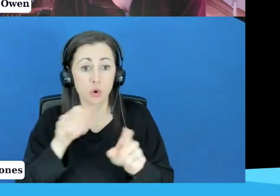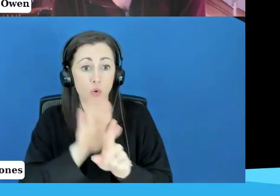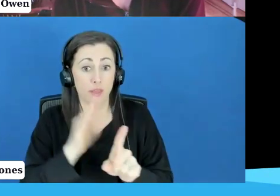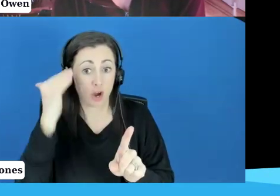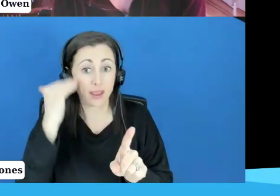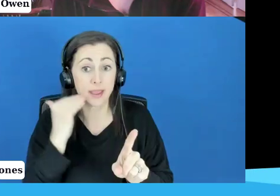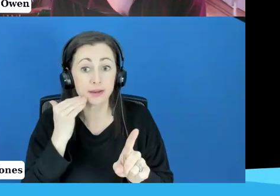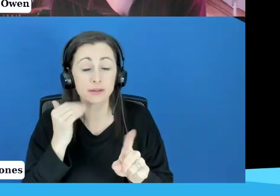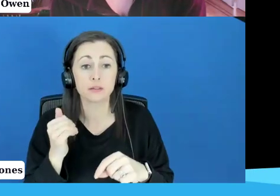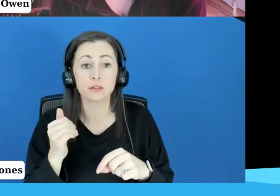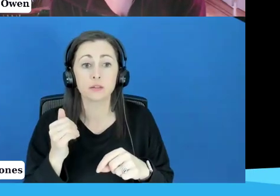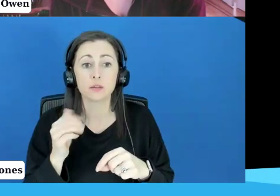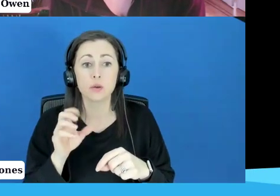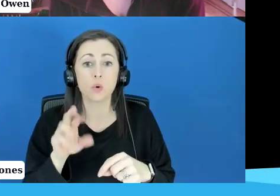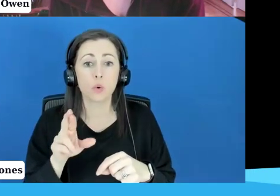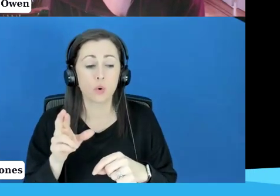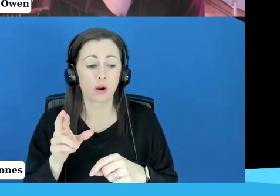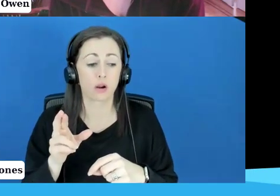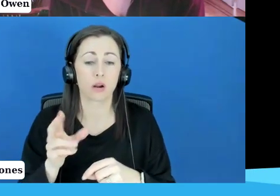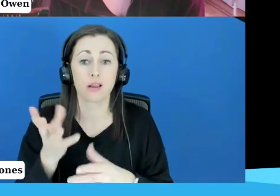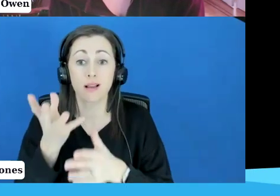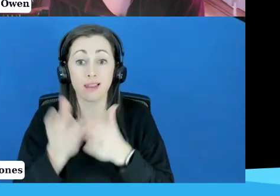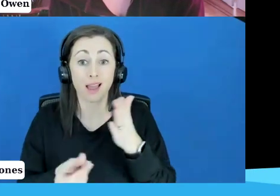Was it maybe a lack of information that you felt?